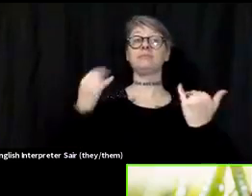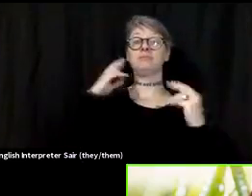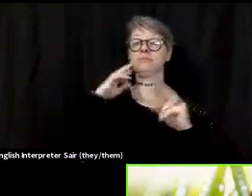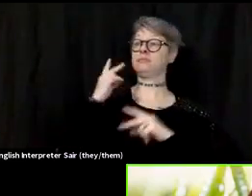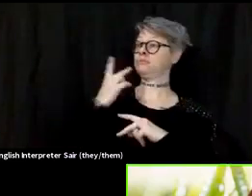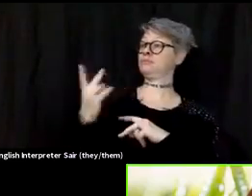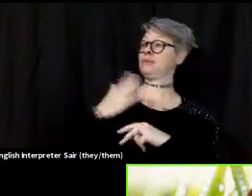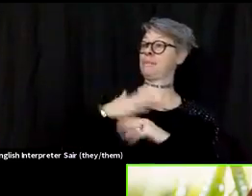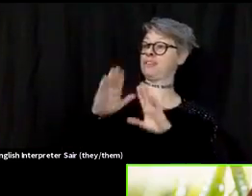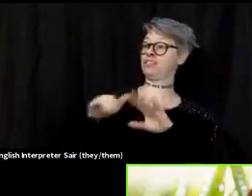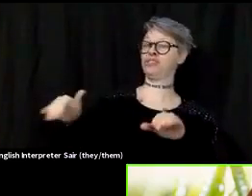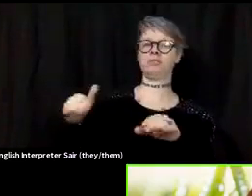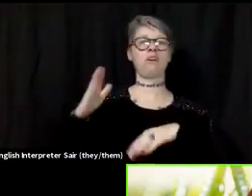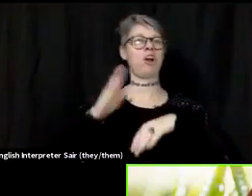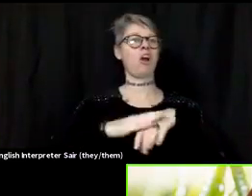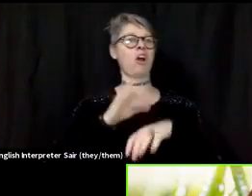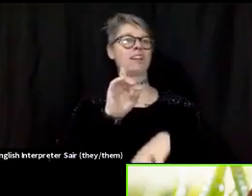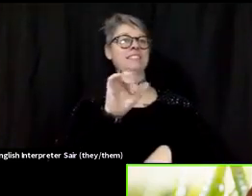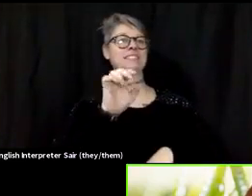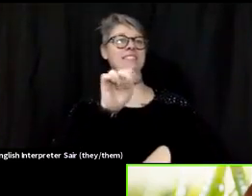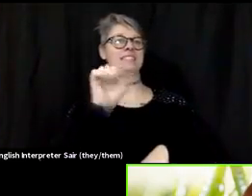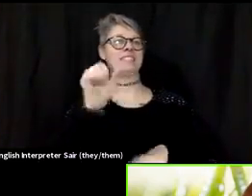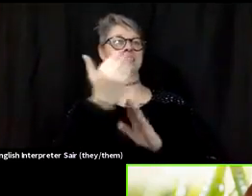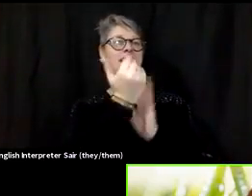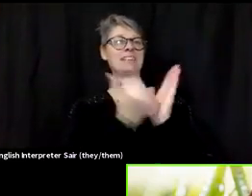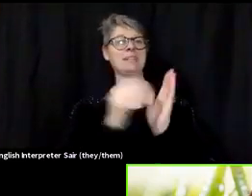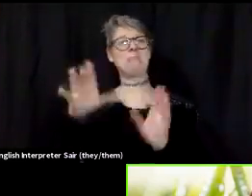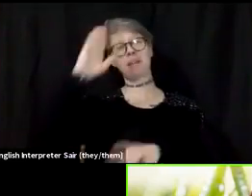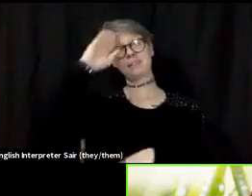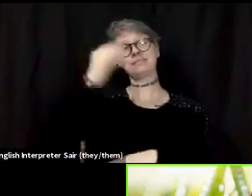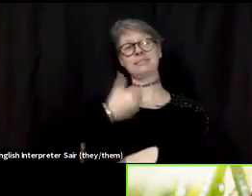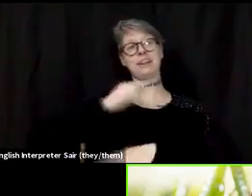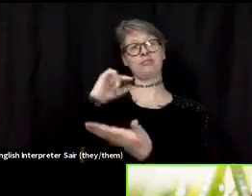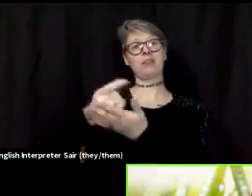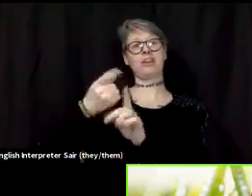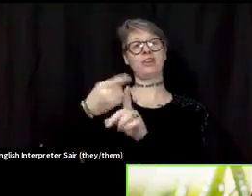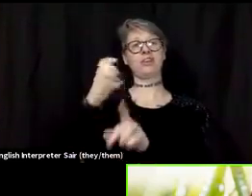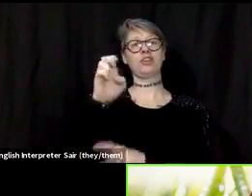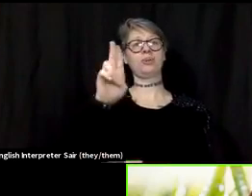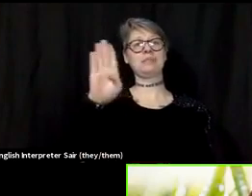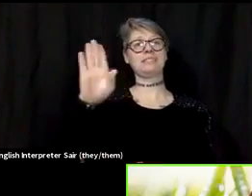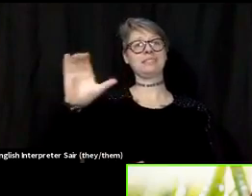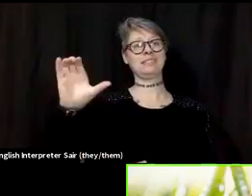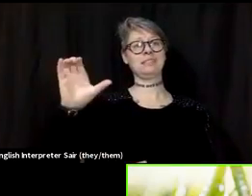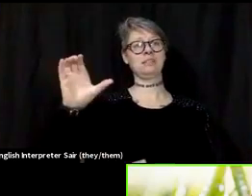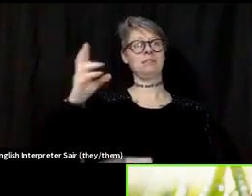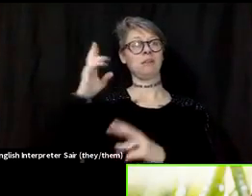And when I look at my kids who are both on the dean's list mind are both on the dean's list, my son graduated from.